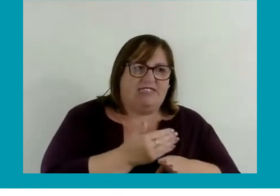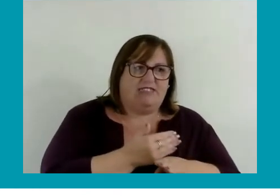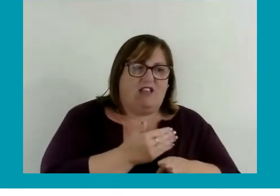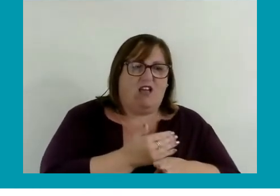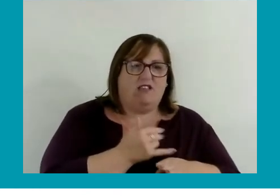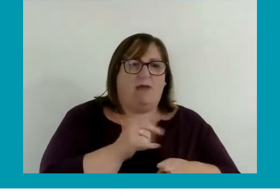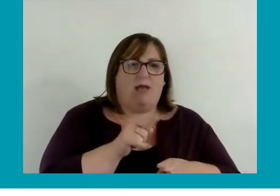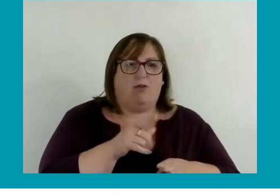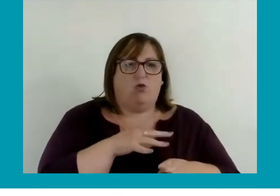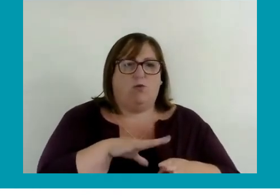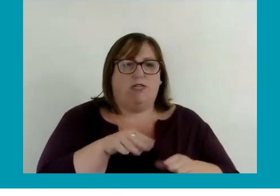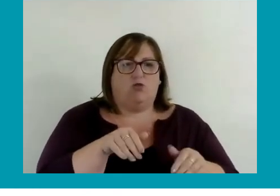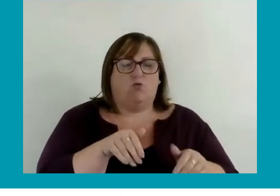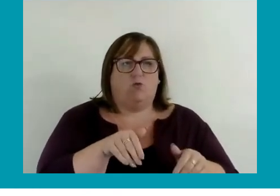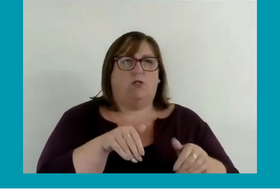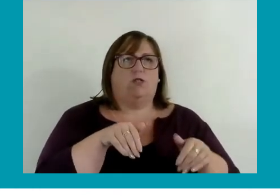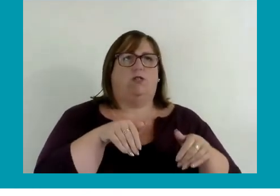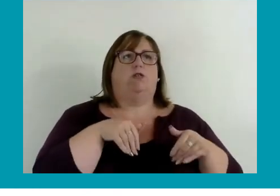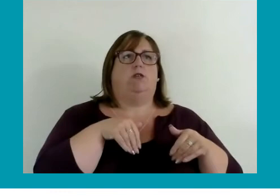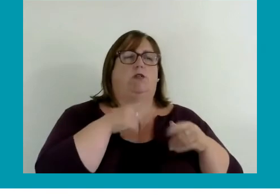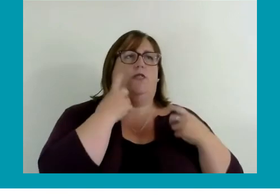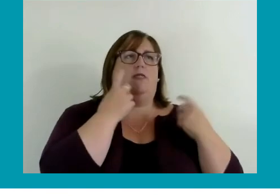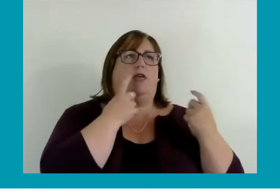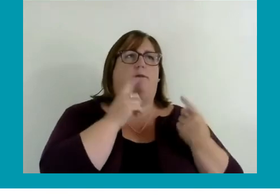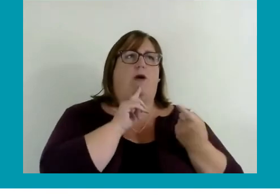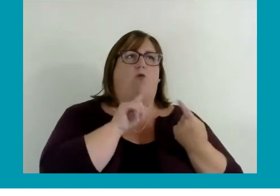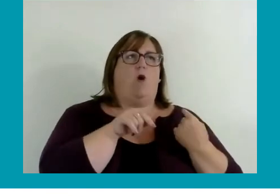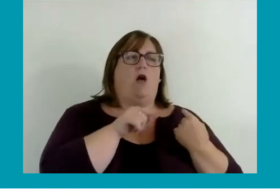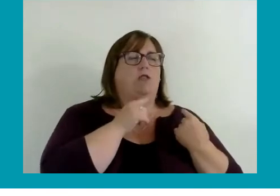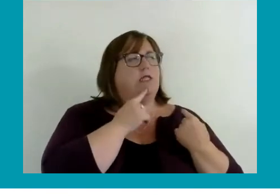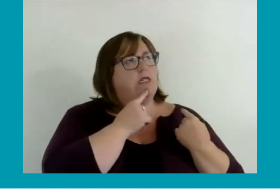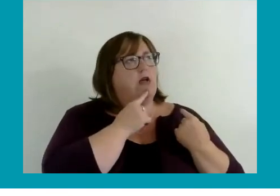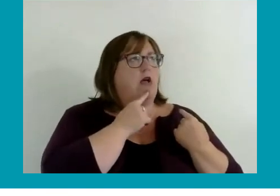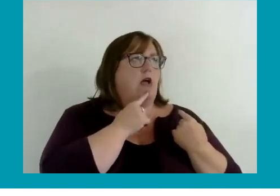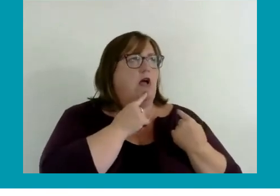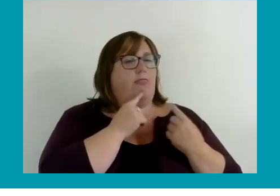answer and present it back it might be a group activity that you work on with other people